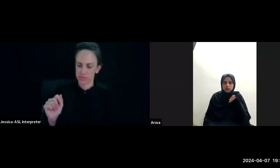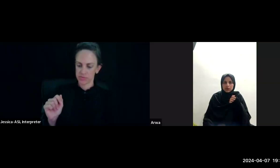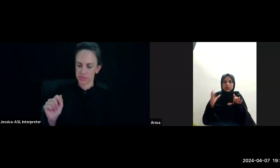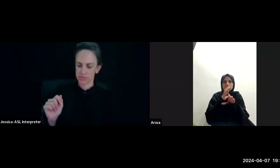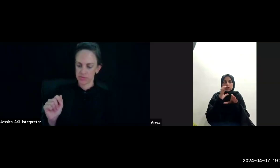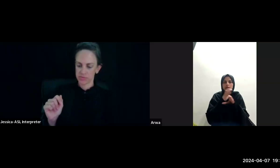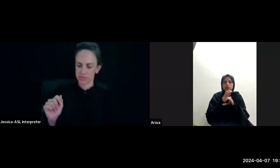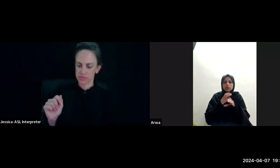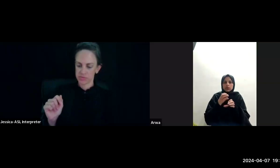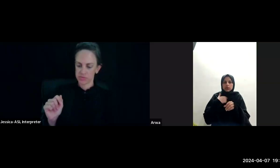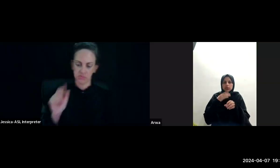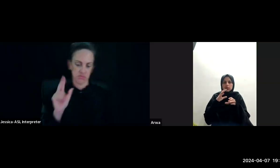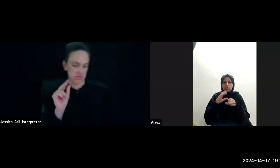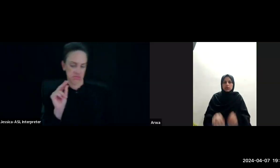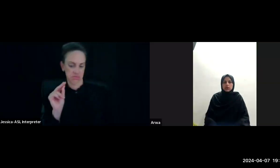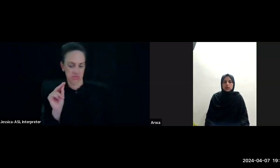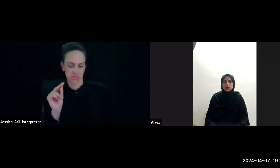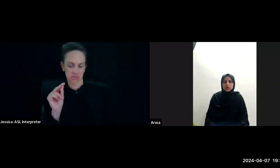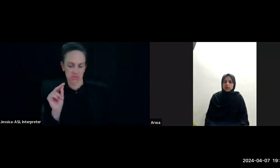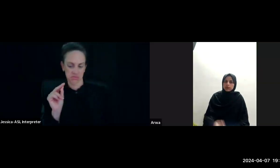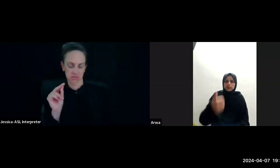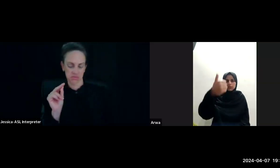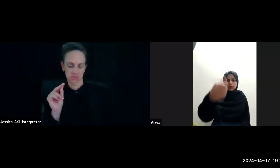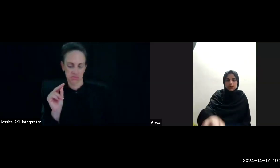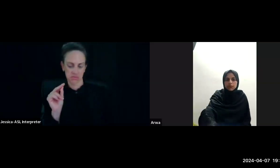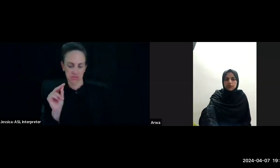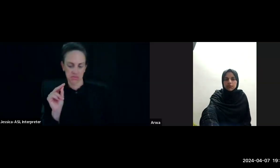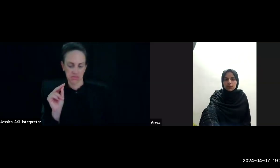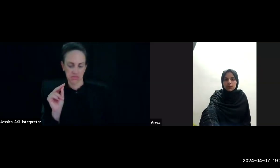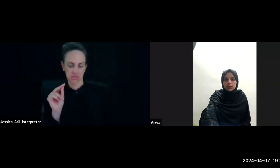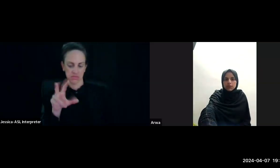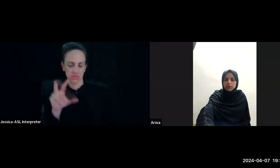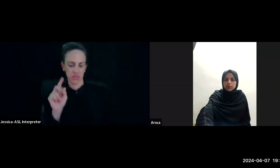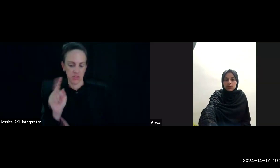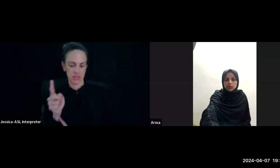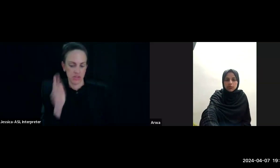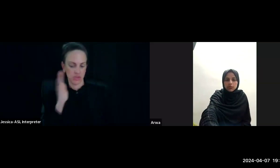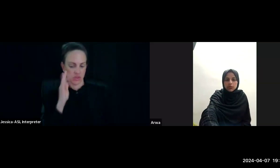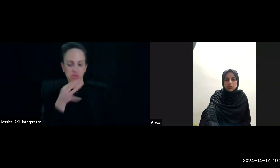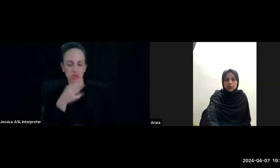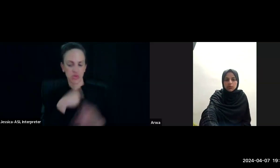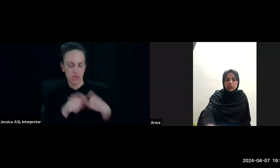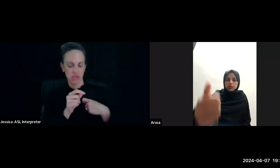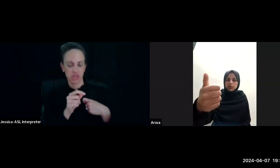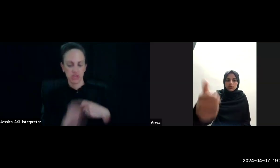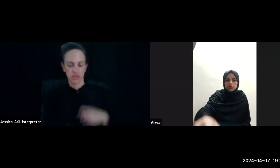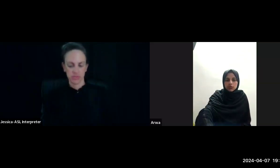[Saurabh speaking] Yes now it's about 30 minutes so we will switch. Arwa, just replace as a spotlight.